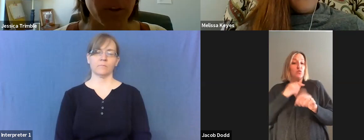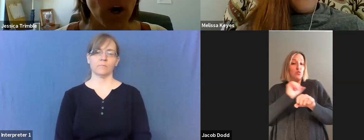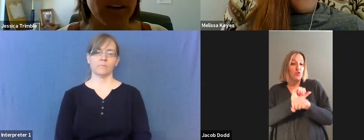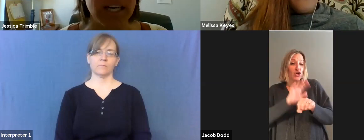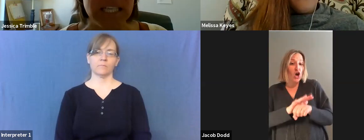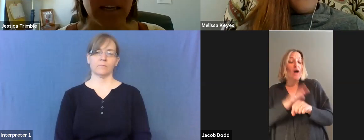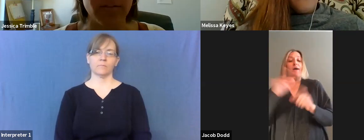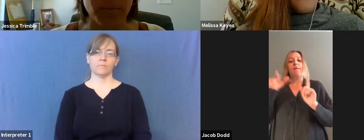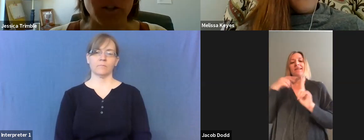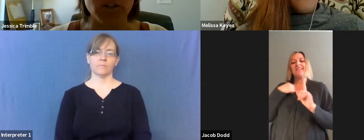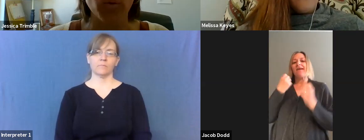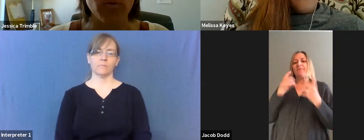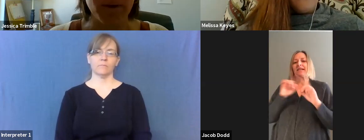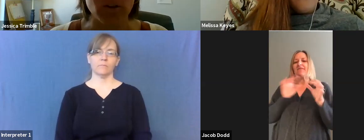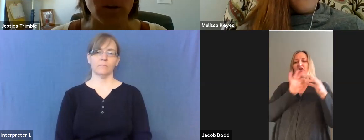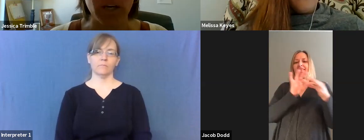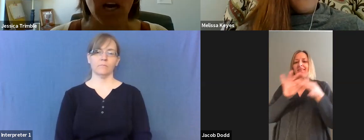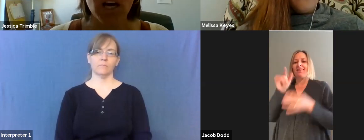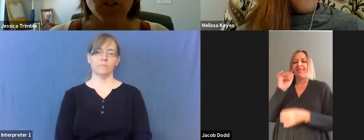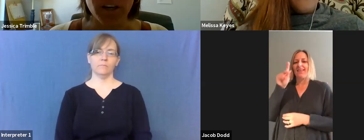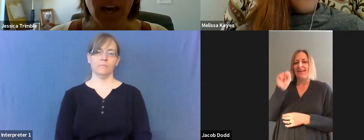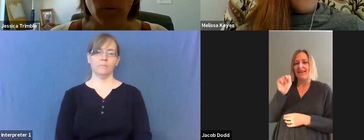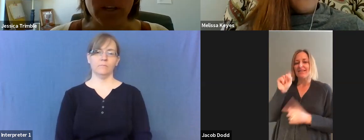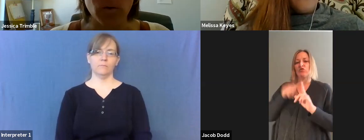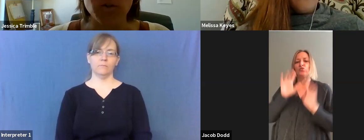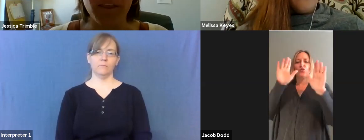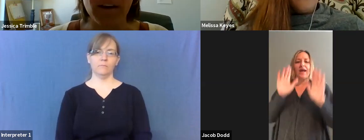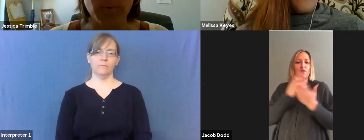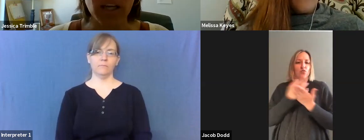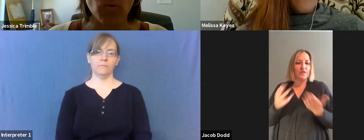with COVID-19 information. So we will make sure we share that resource with everybody.